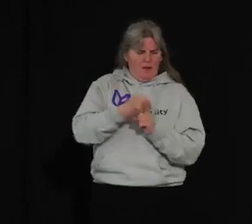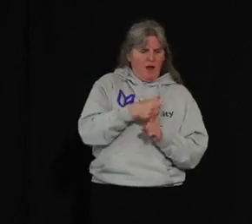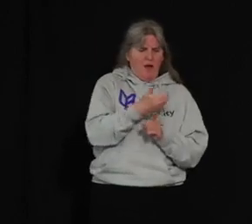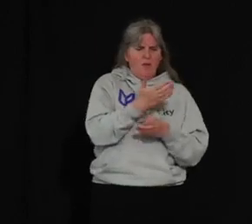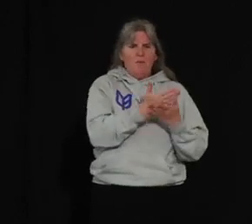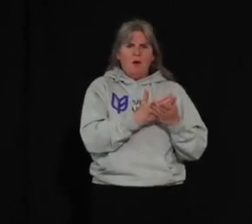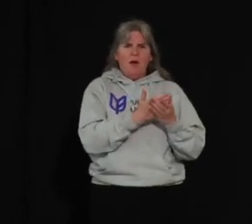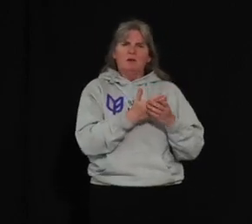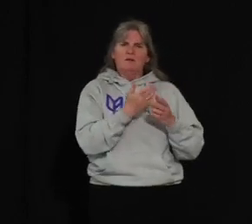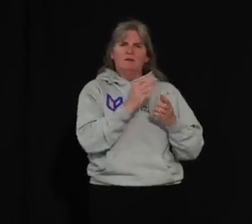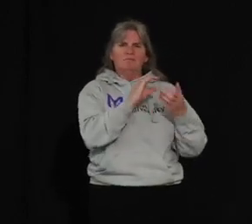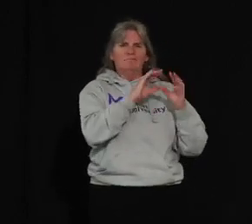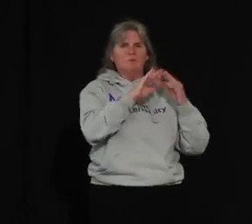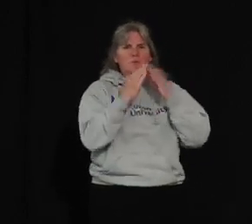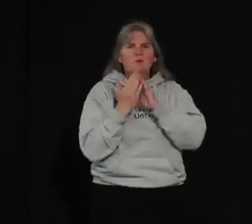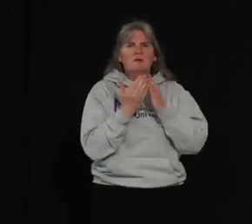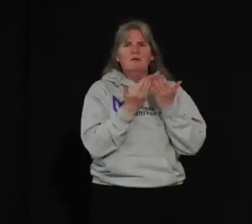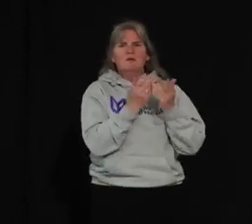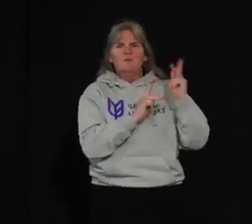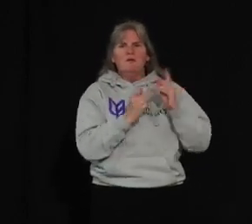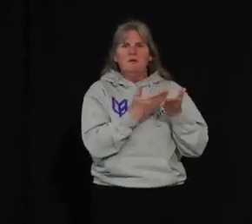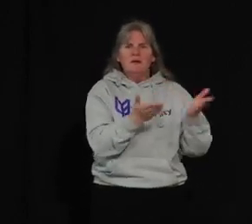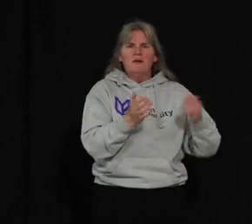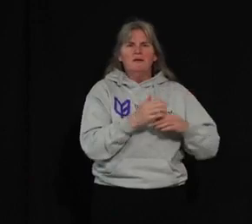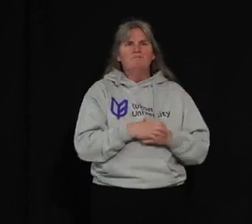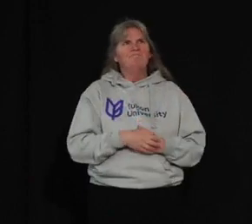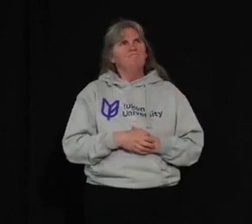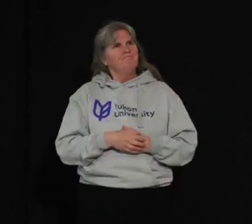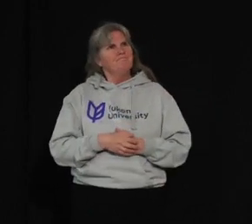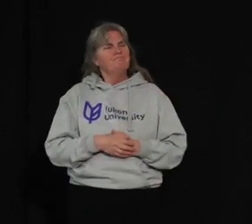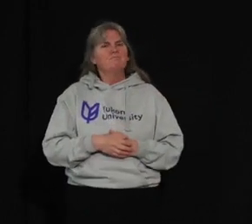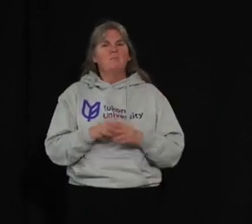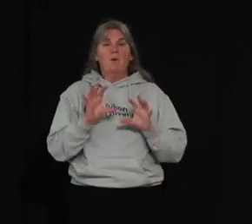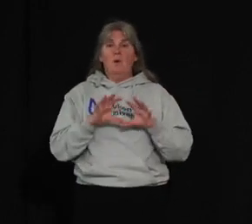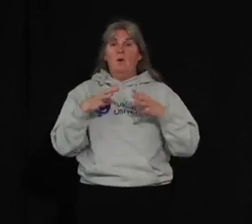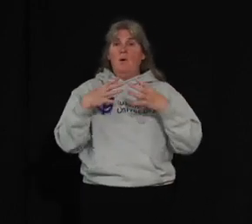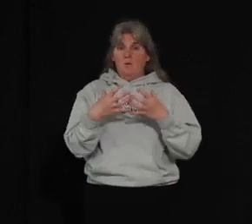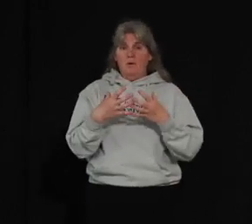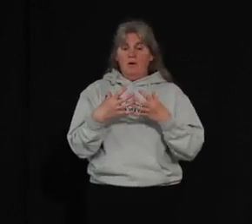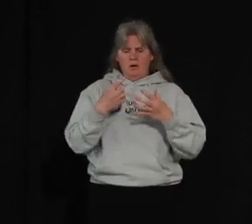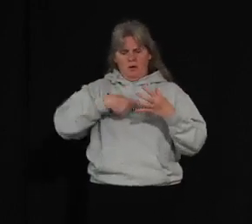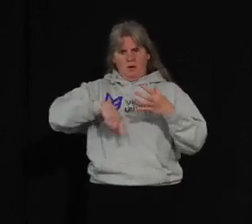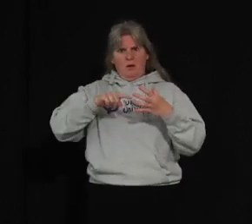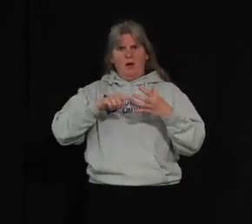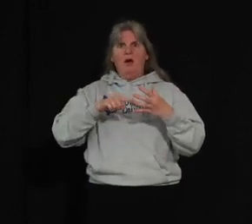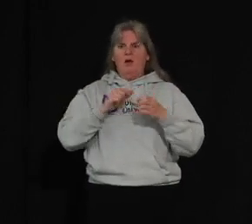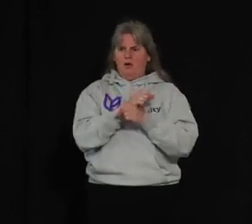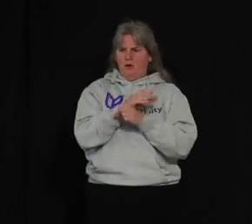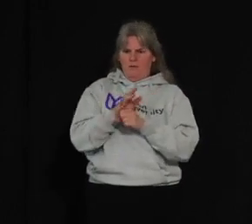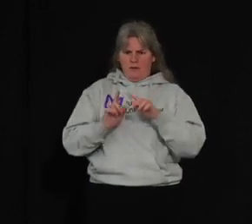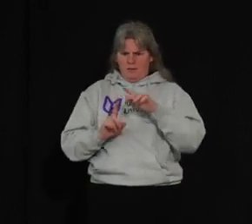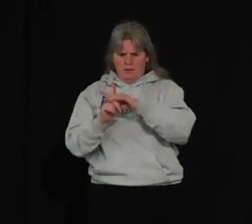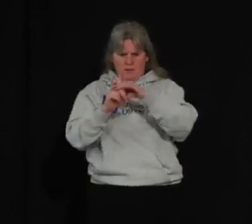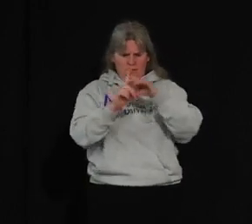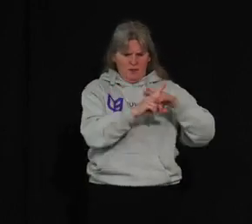preventative measures. As the world experiences COVID, we are all learning from each other.